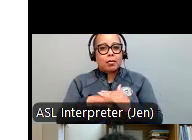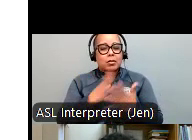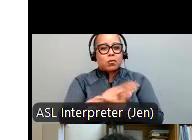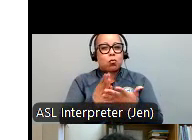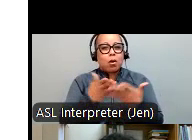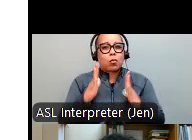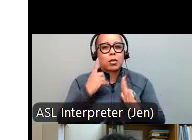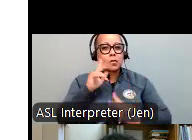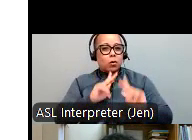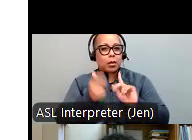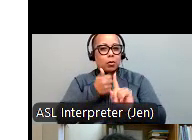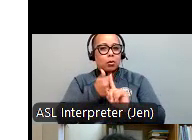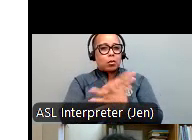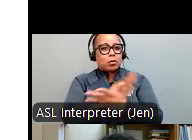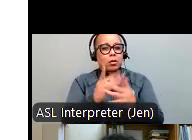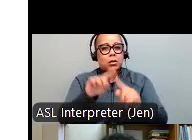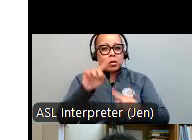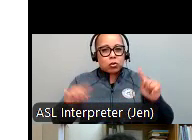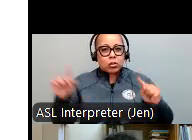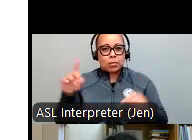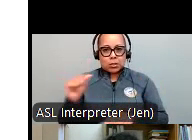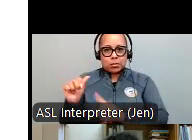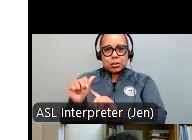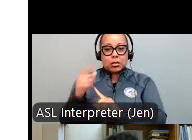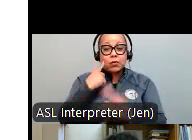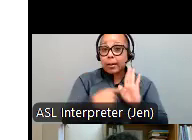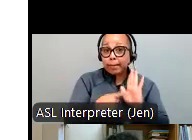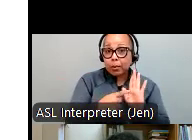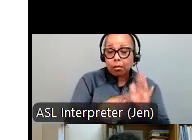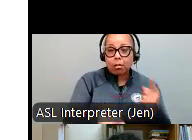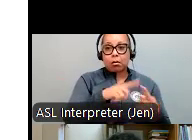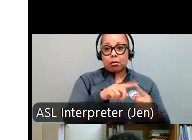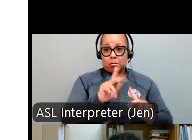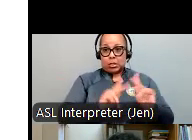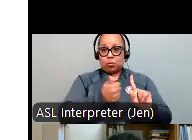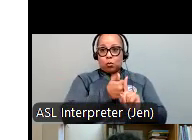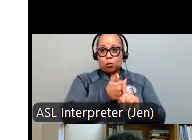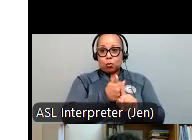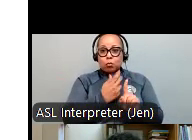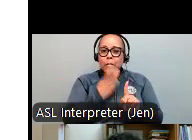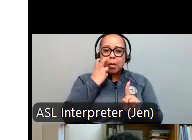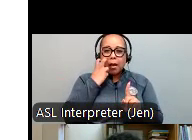people with different types of disability. For example, um people who are blind or low vision